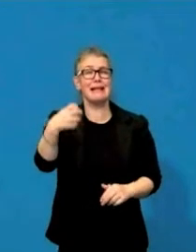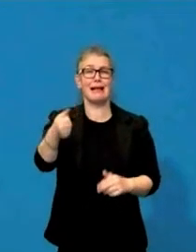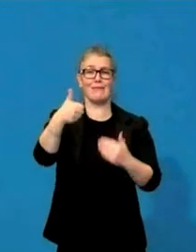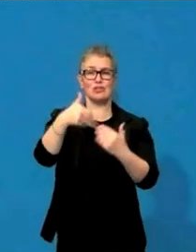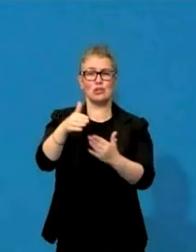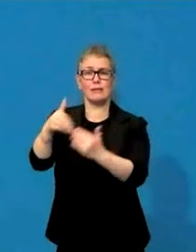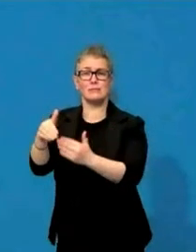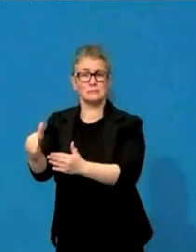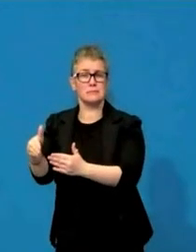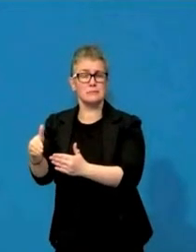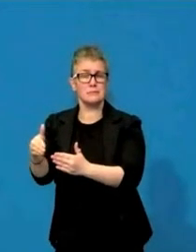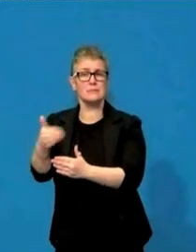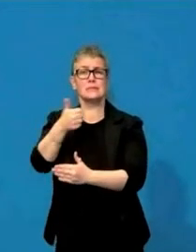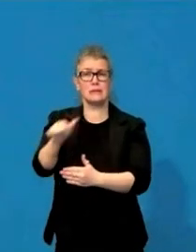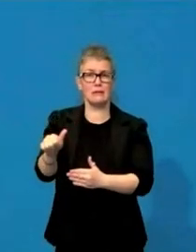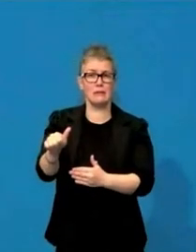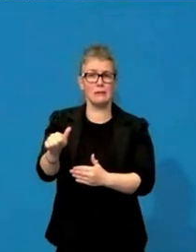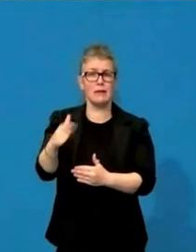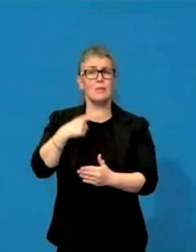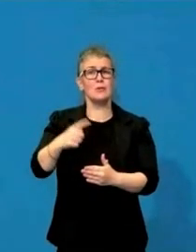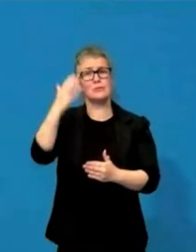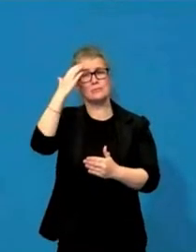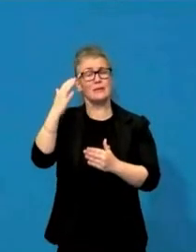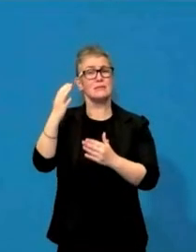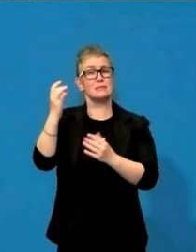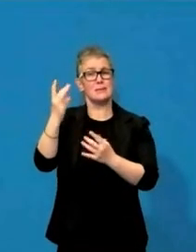that - that his brain damage through fetal alcohol has caused.